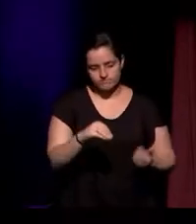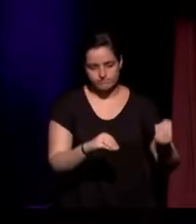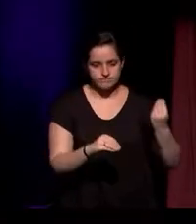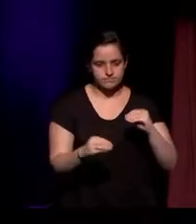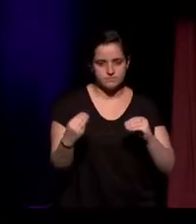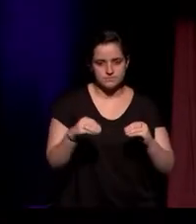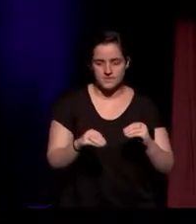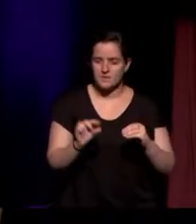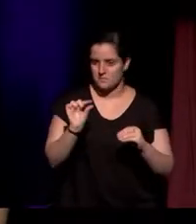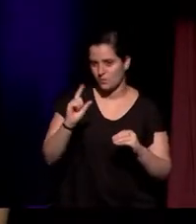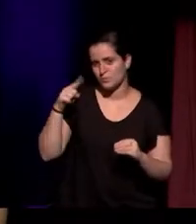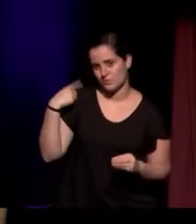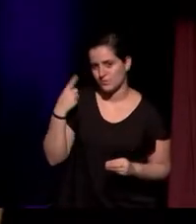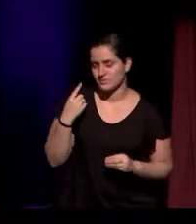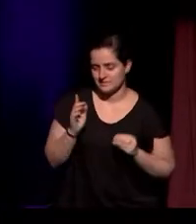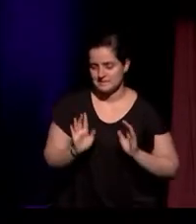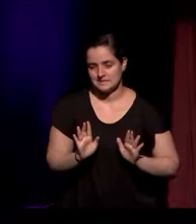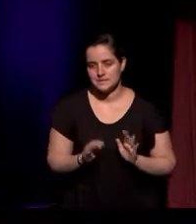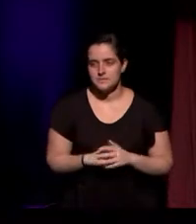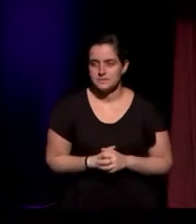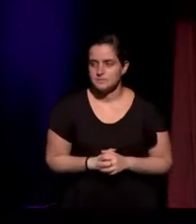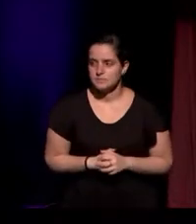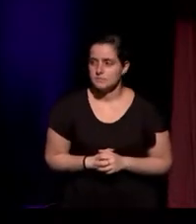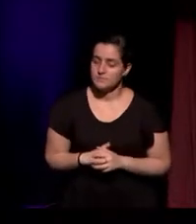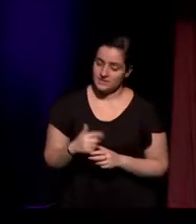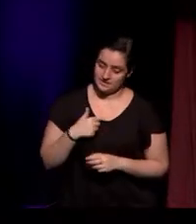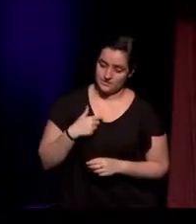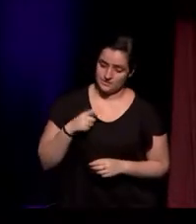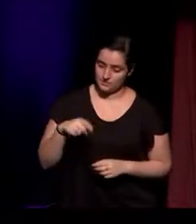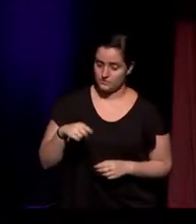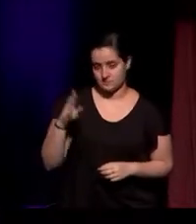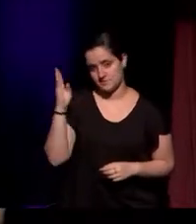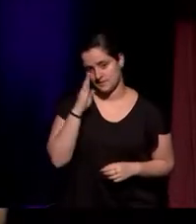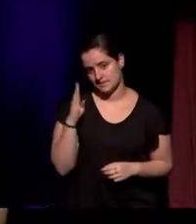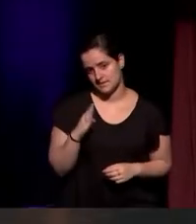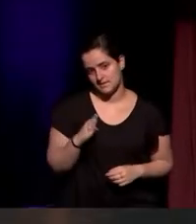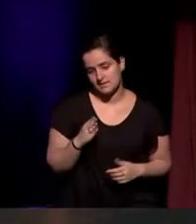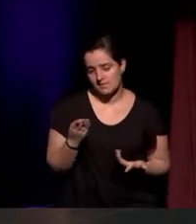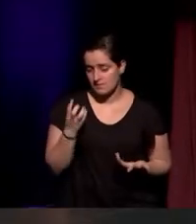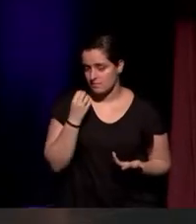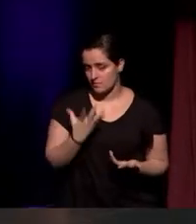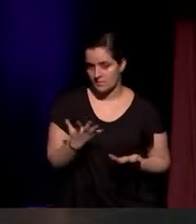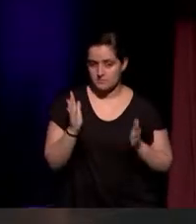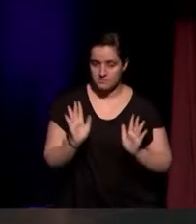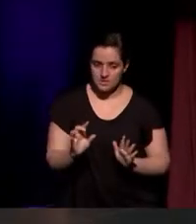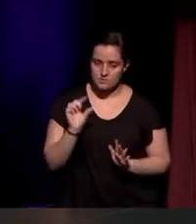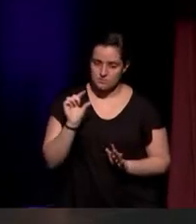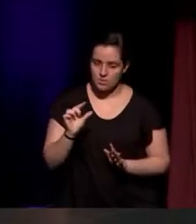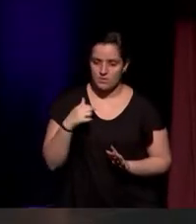I have the advantage of being Brazilian, so much is allowed,